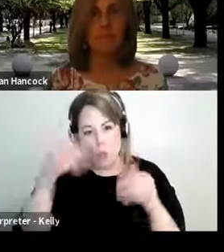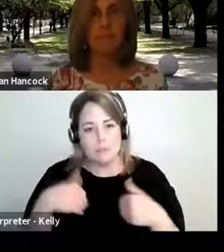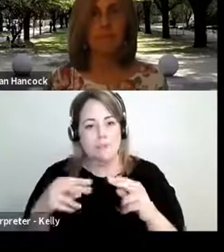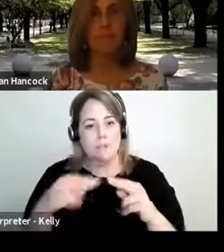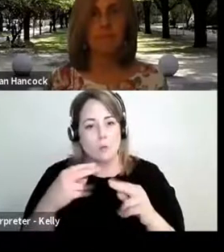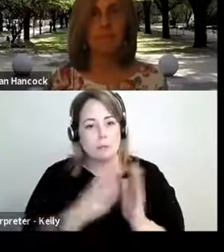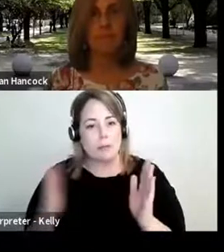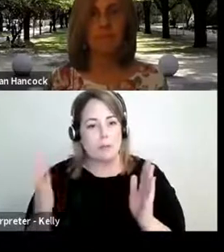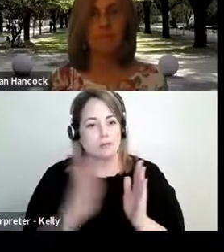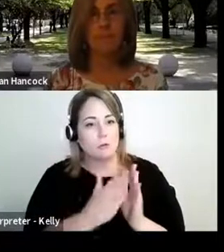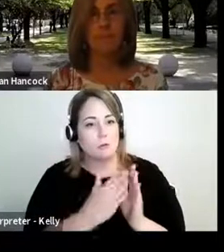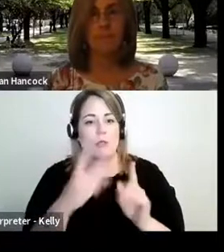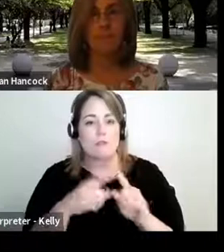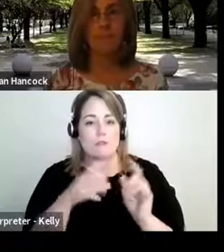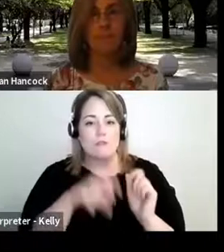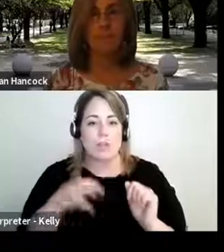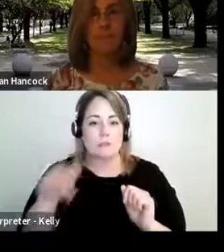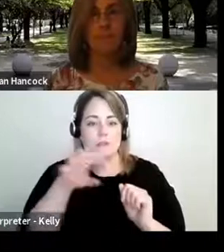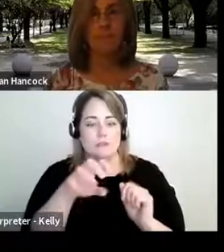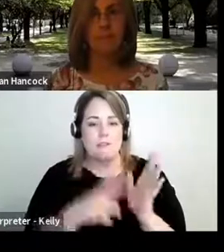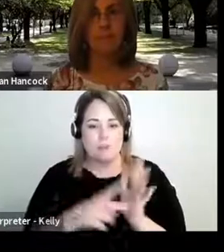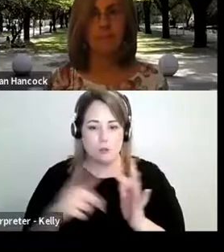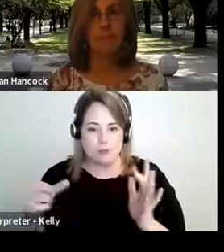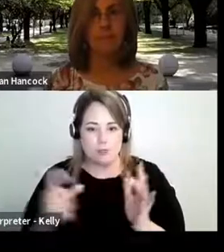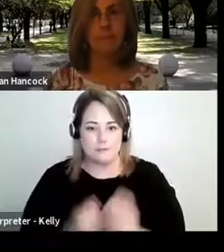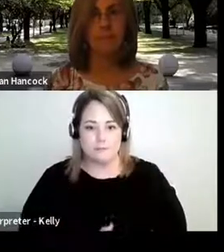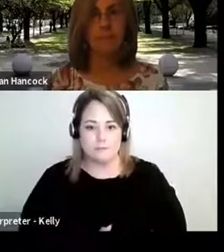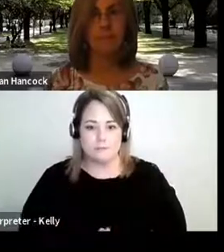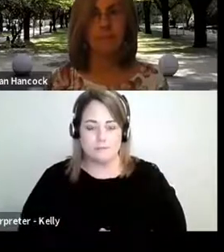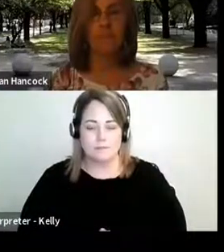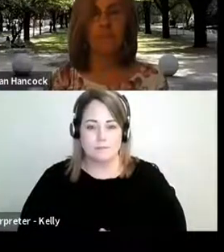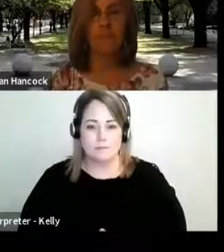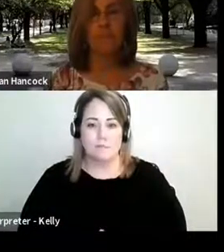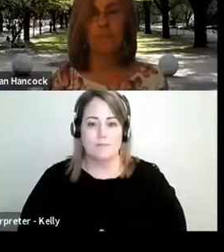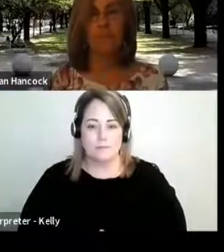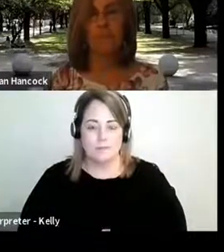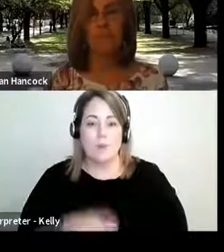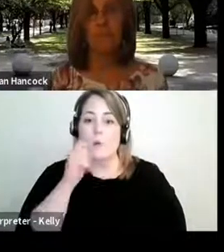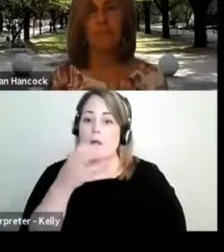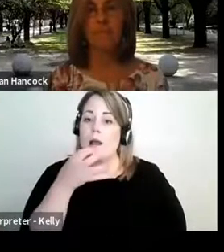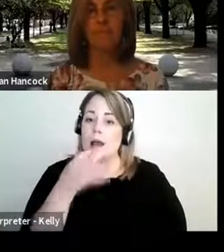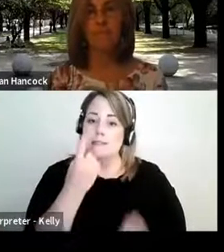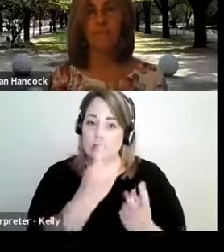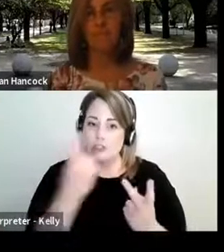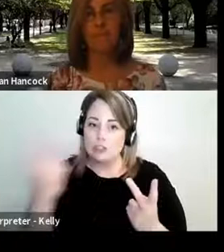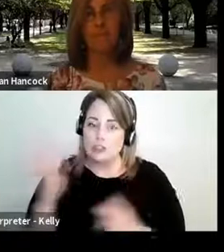in Tasmania. I'm now going to get each of our panellist members to introduce themselves, tell